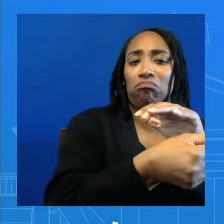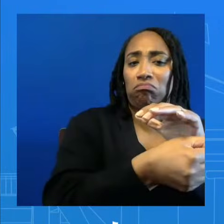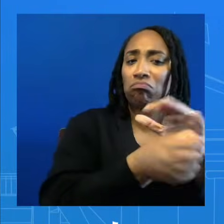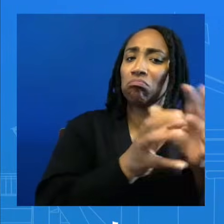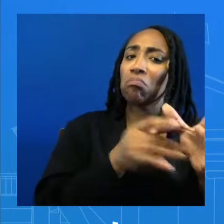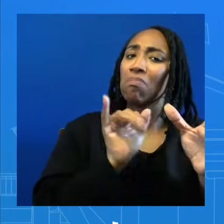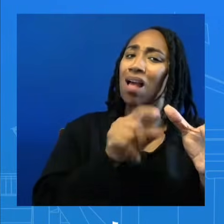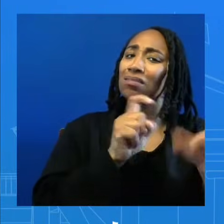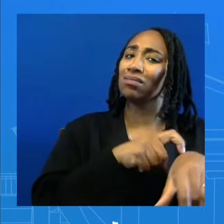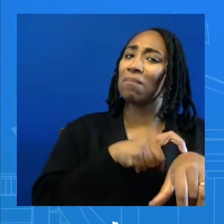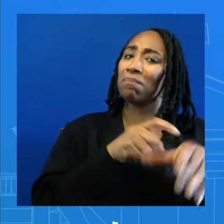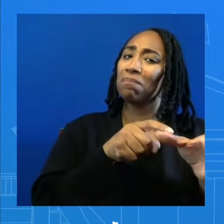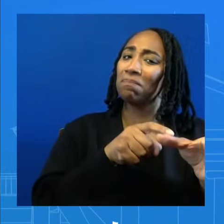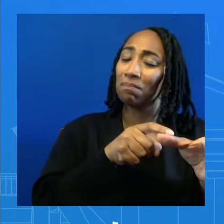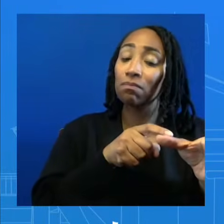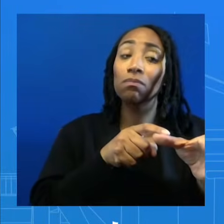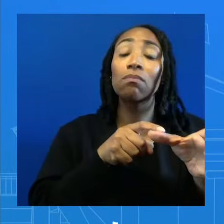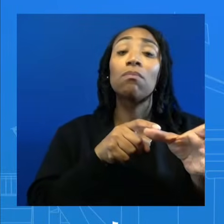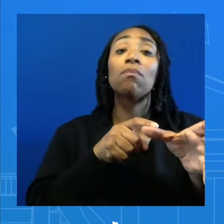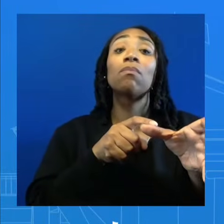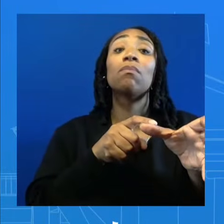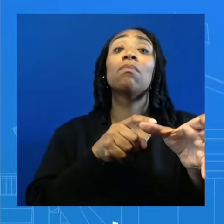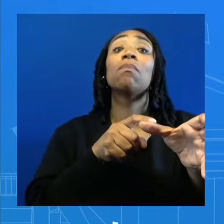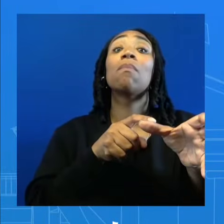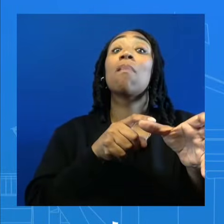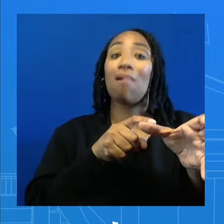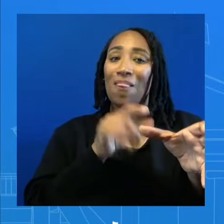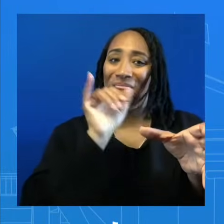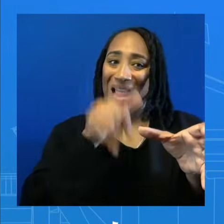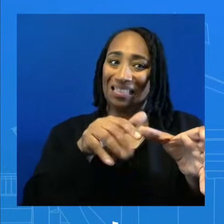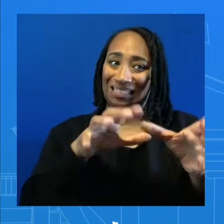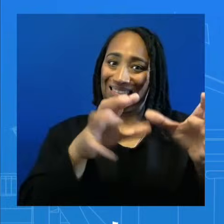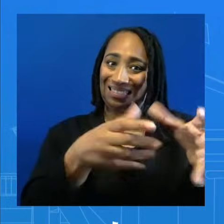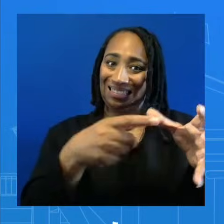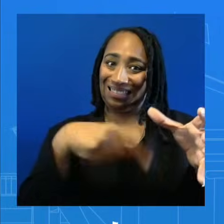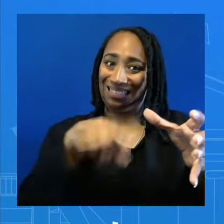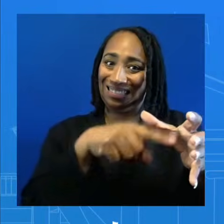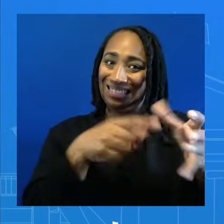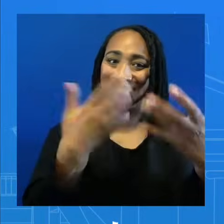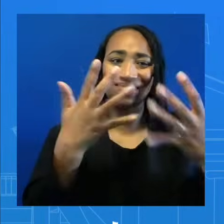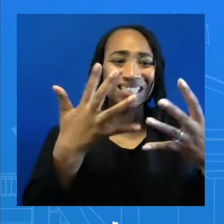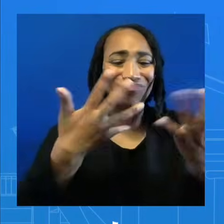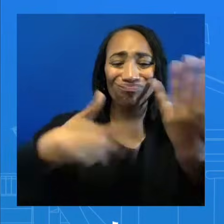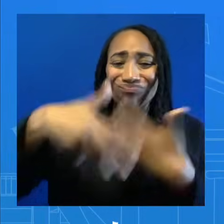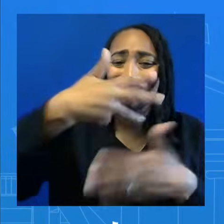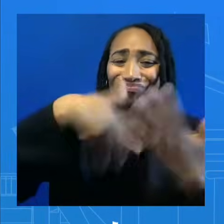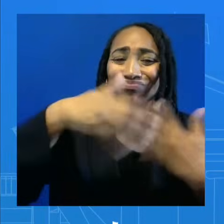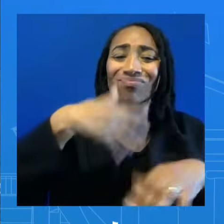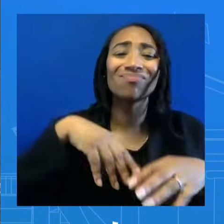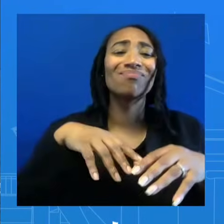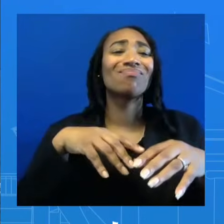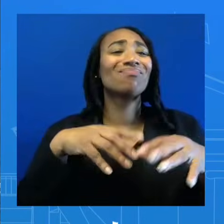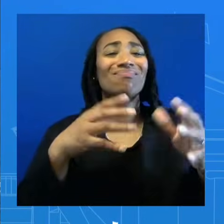And that's the group of people -- that category, if you will -- that we were looking at. The Press: But -- but -- Ms. Jean-Pierre: Yeah. The Press: Like, if they -- just the fact